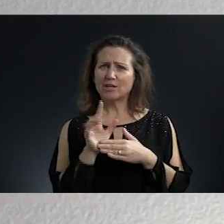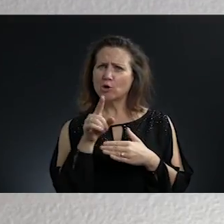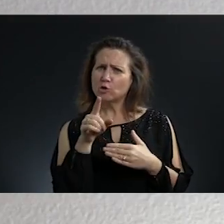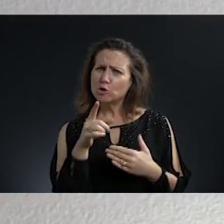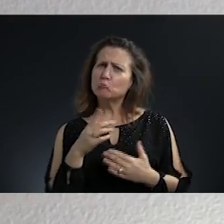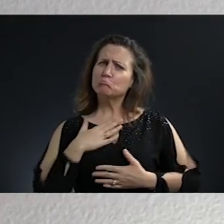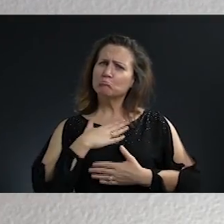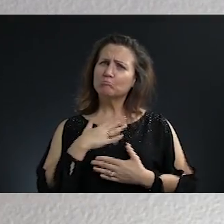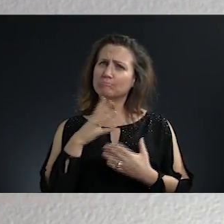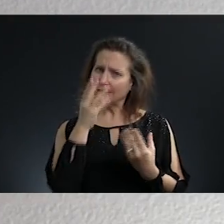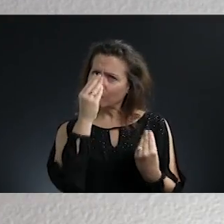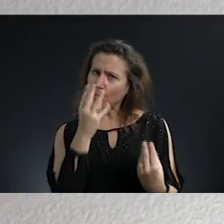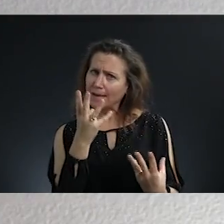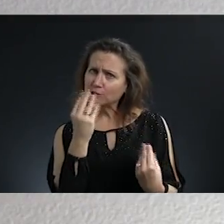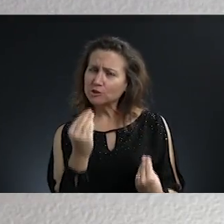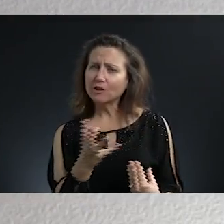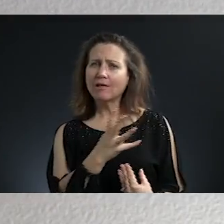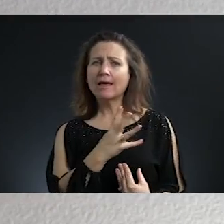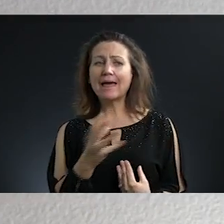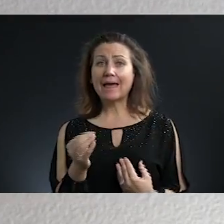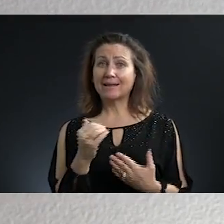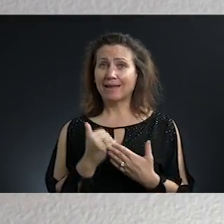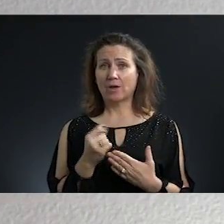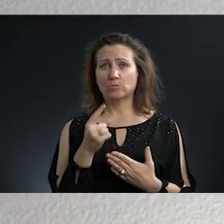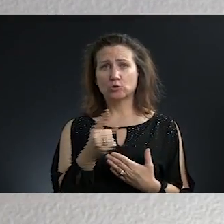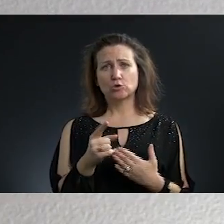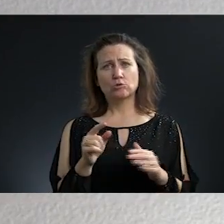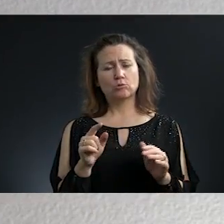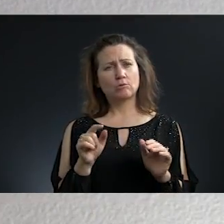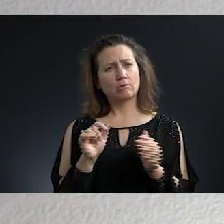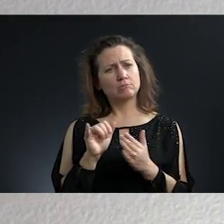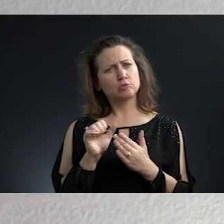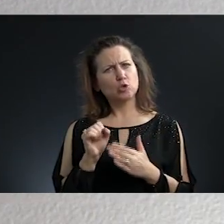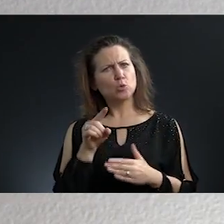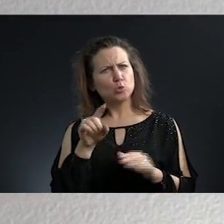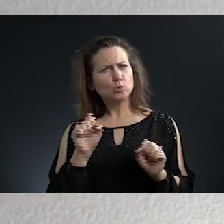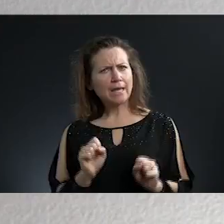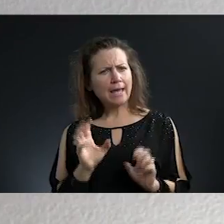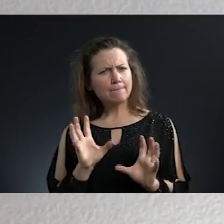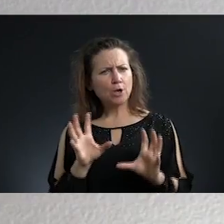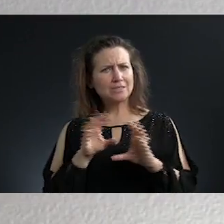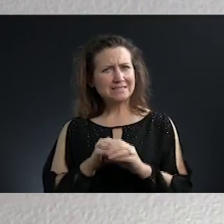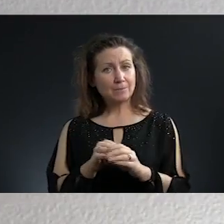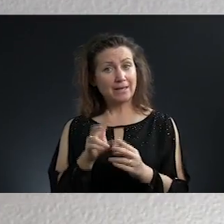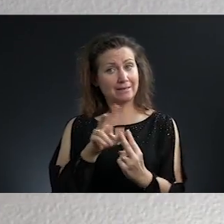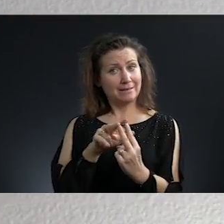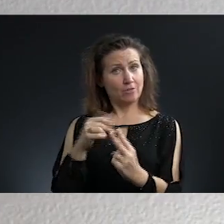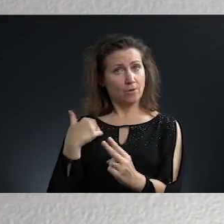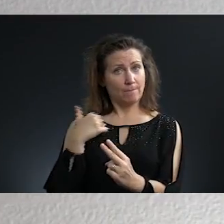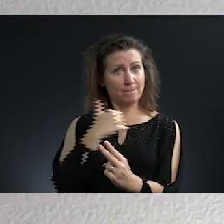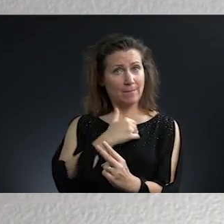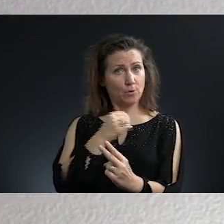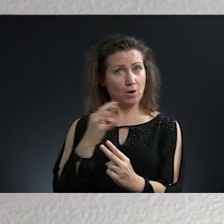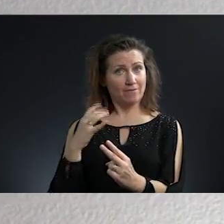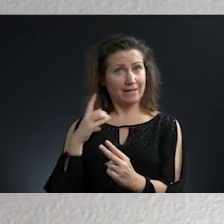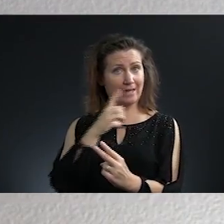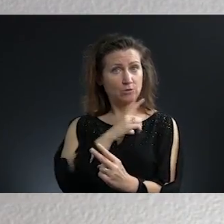That they also help you to be able to participate as a council member or a member of the public in our council meetings